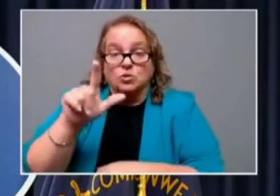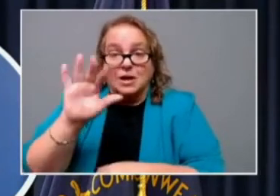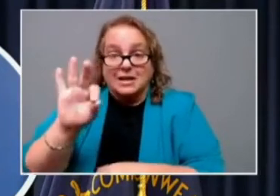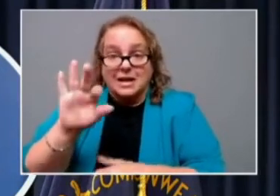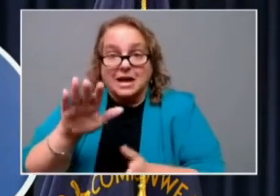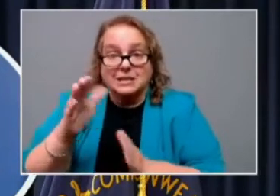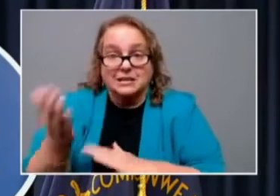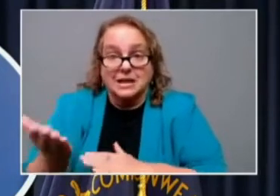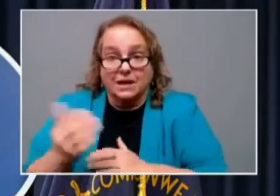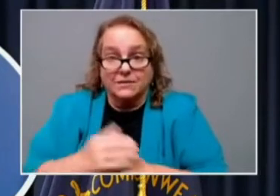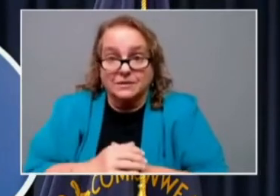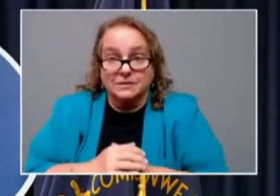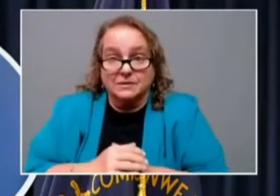single one of these days.